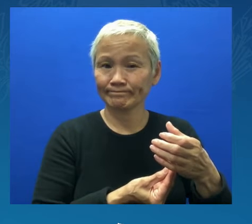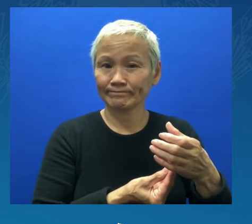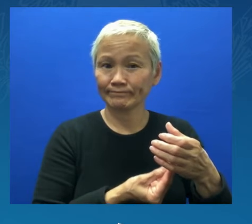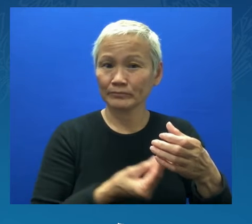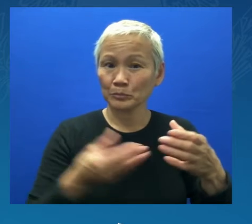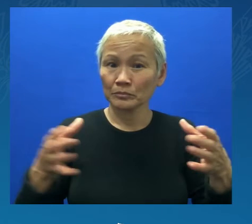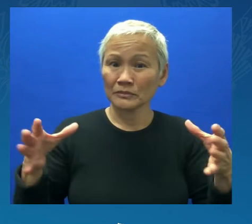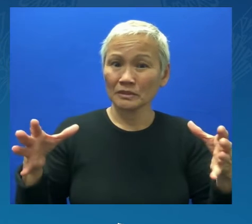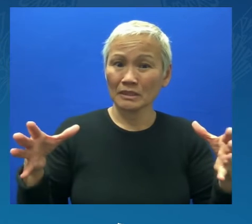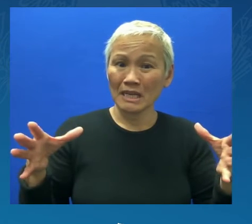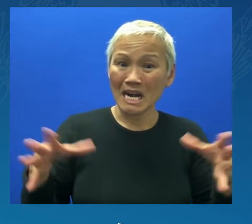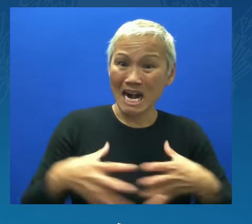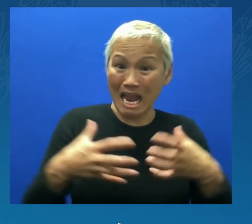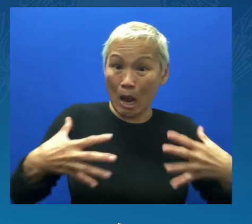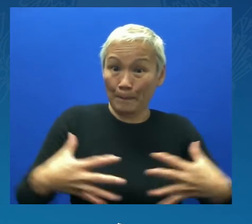We're in the year of our Lord, 2022.